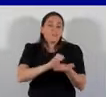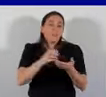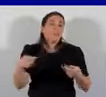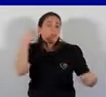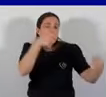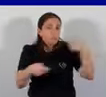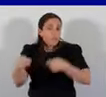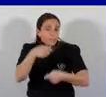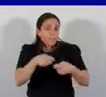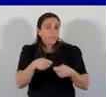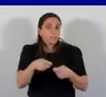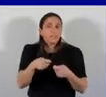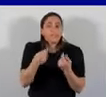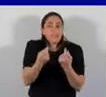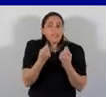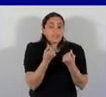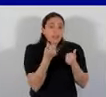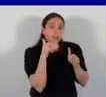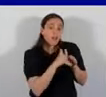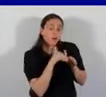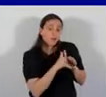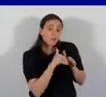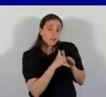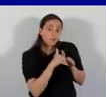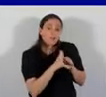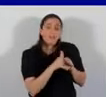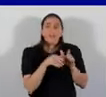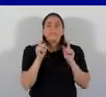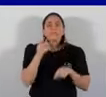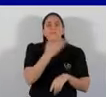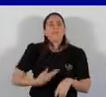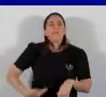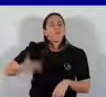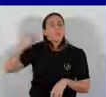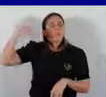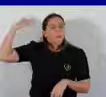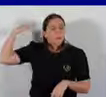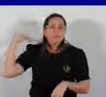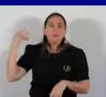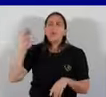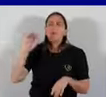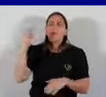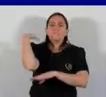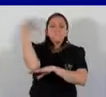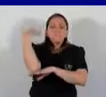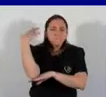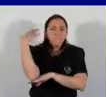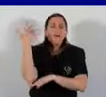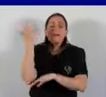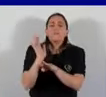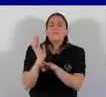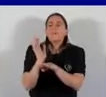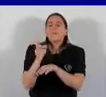You have to invest and to invest you have to finance it And for that you need to save, that is those governments